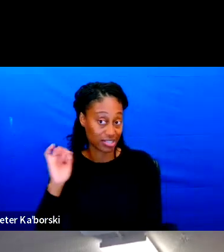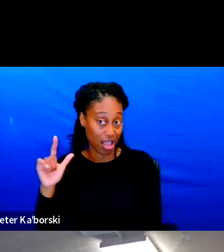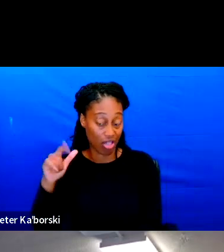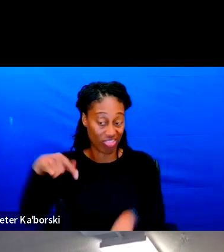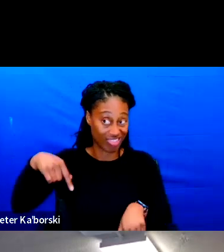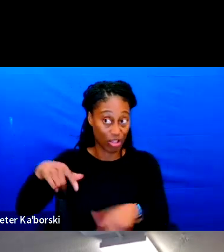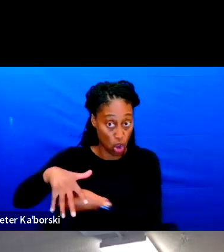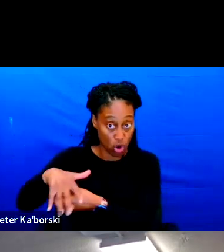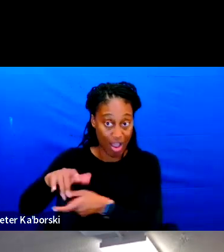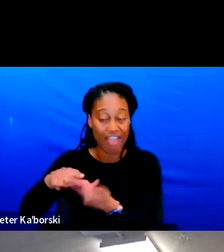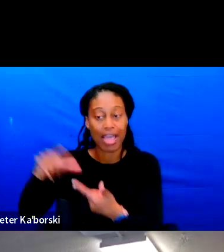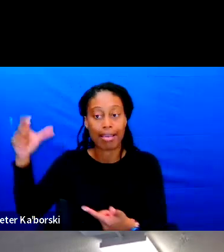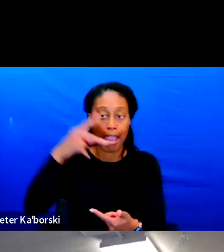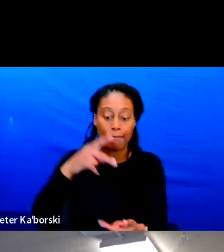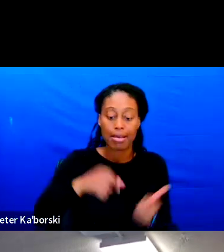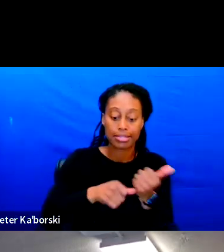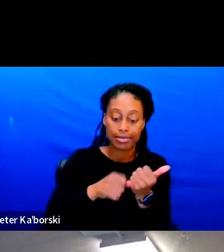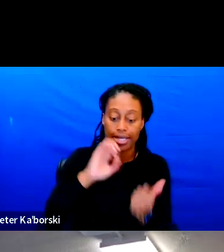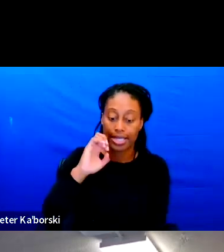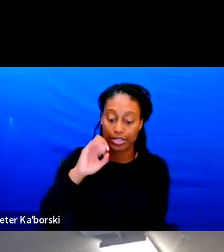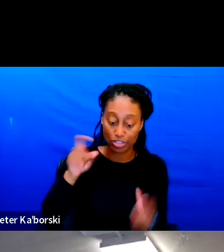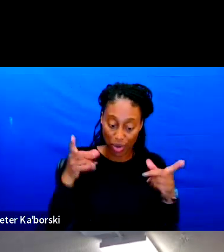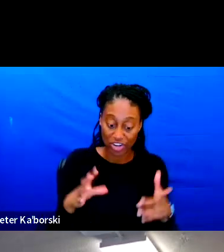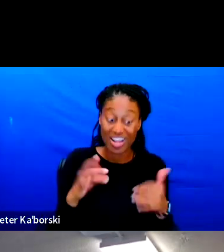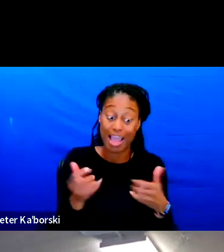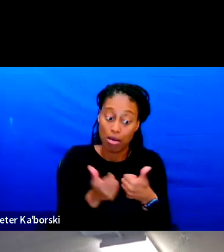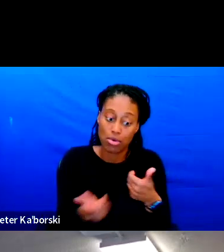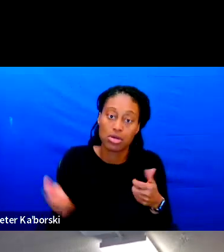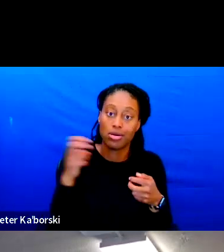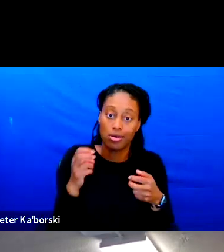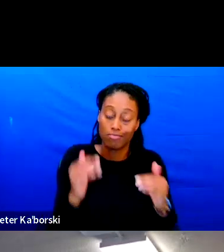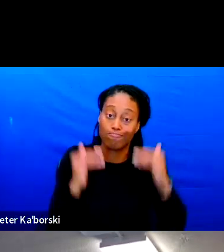Kyle Kleist: assistant director. And now executive director for the last 4 years. Kyle Kleist: So